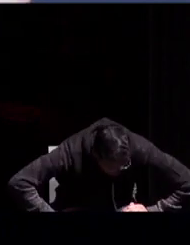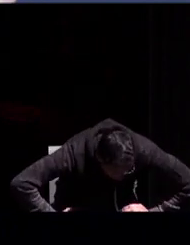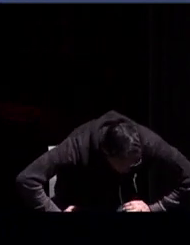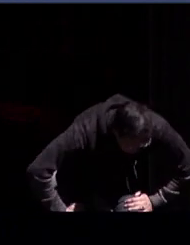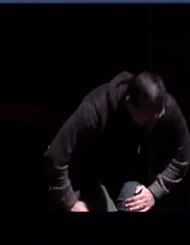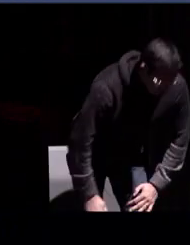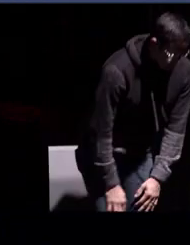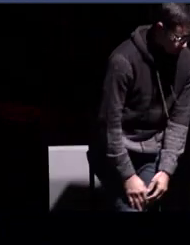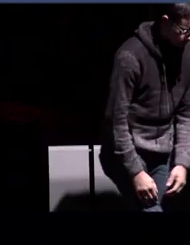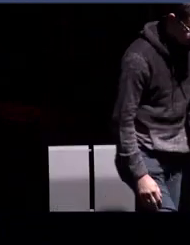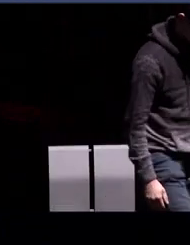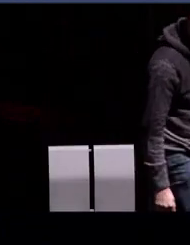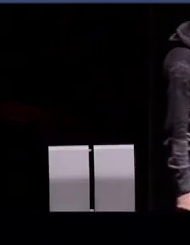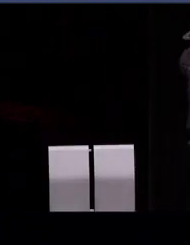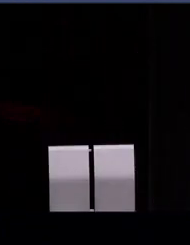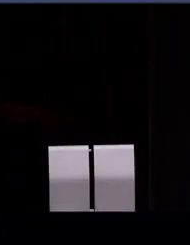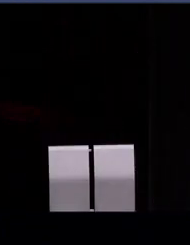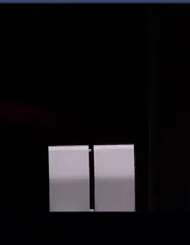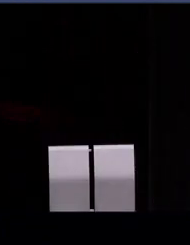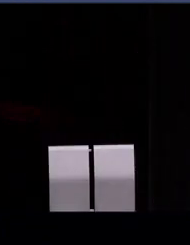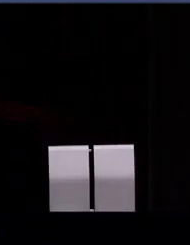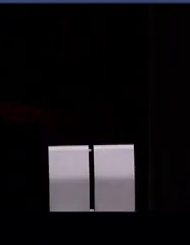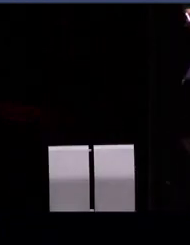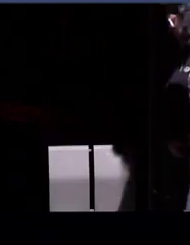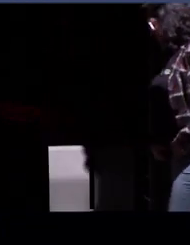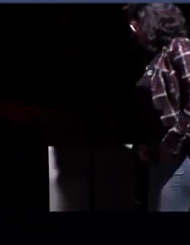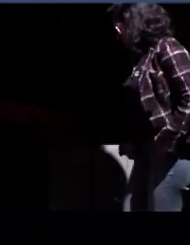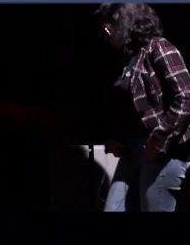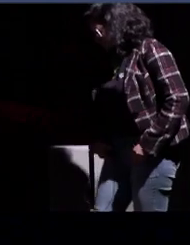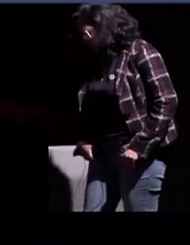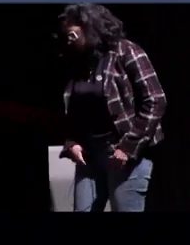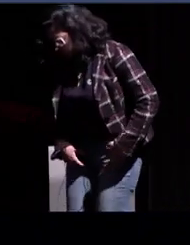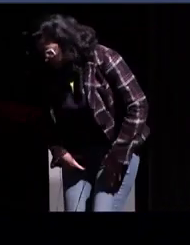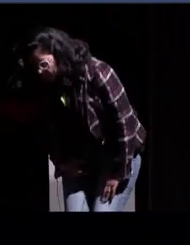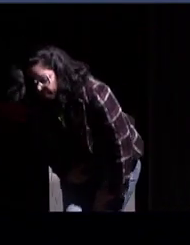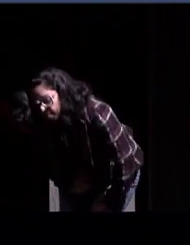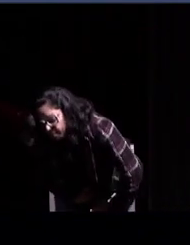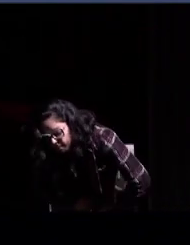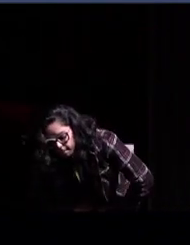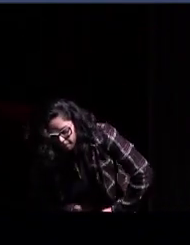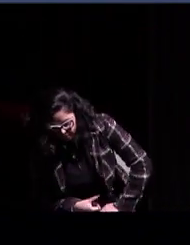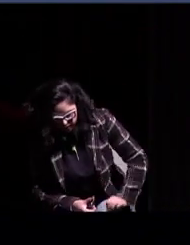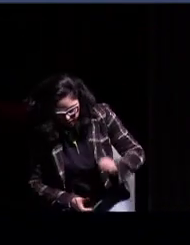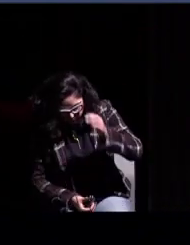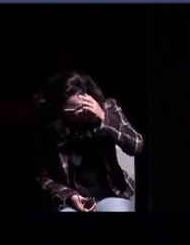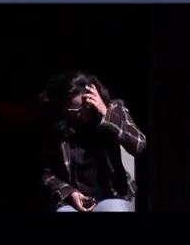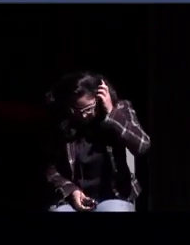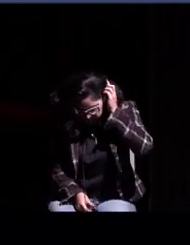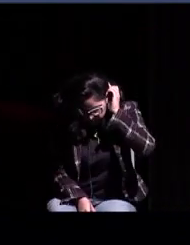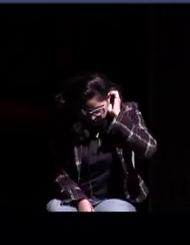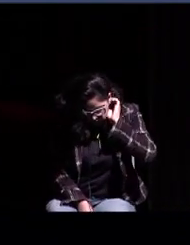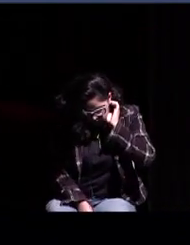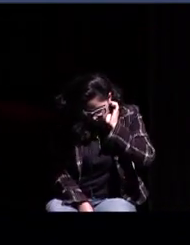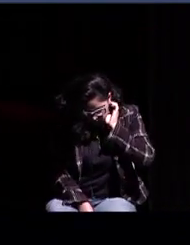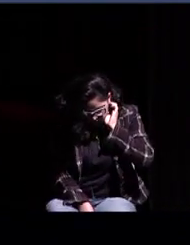and dries up our entire civilization structure, we are vulnerable in many ways,